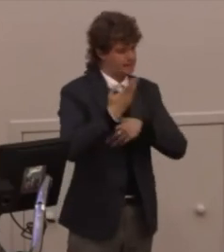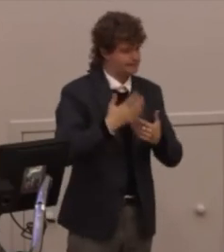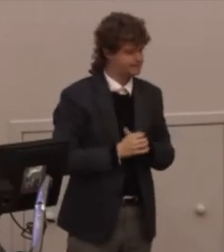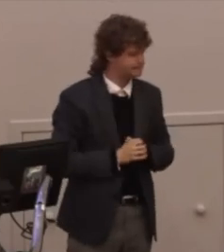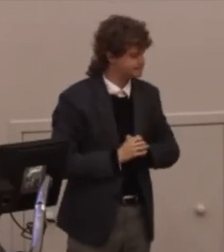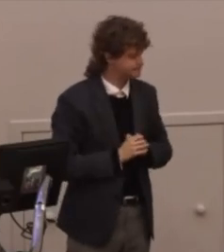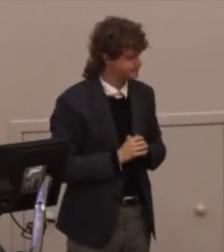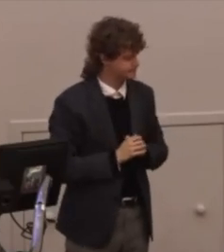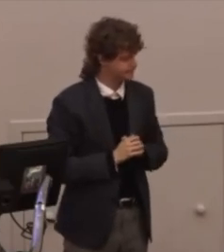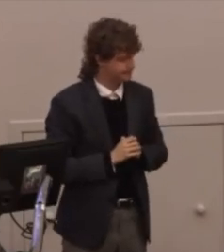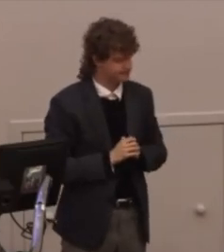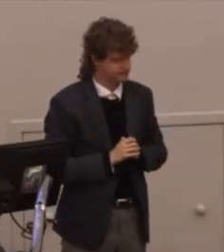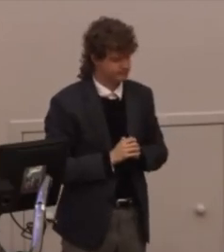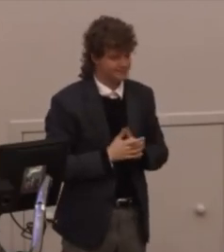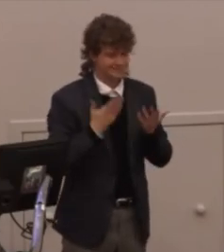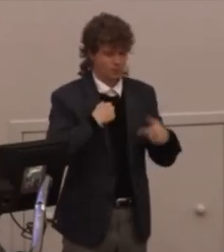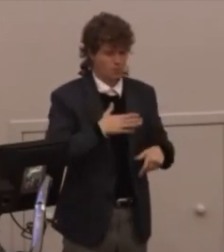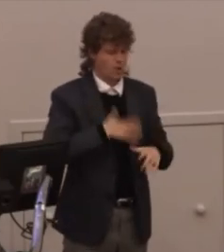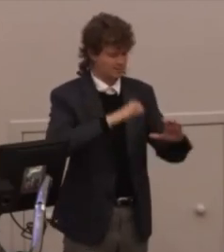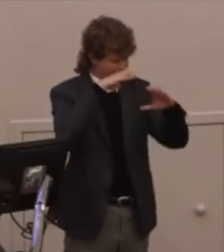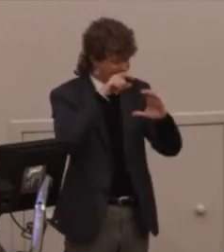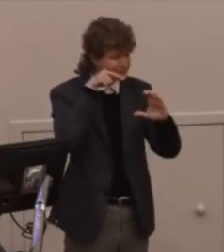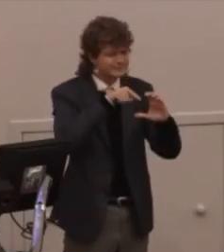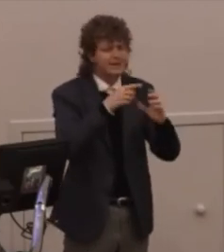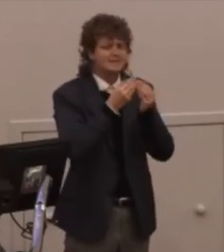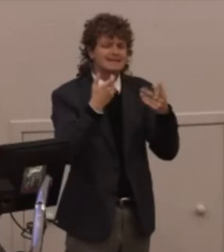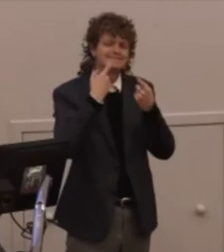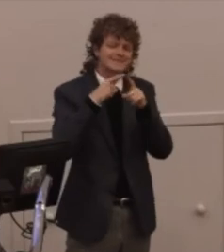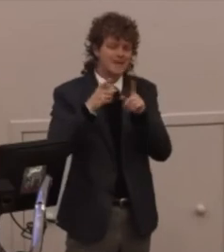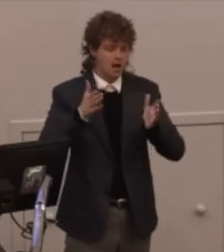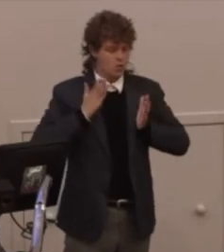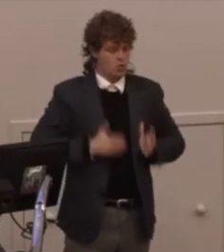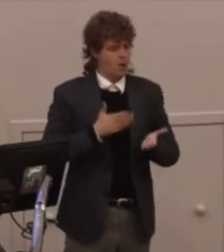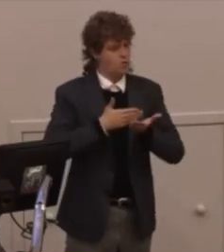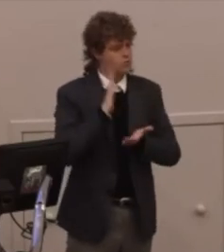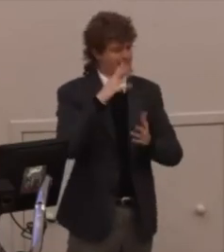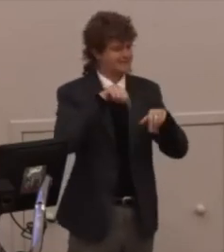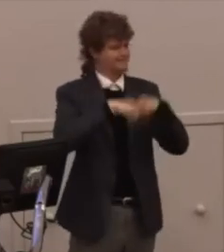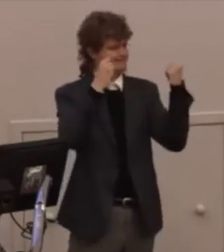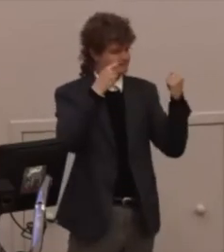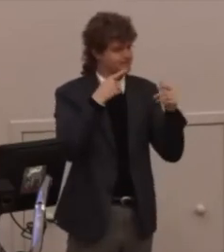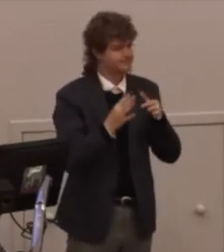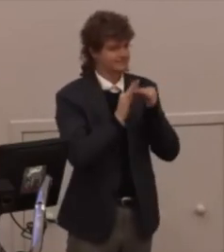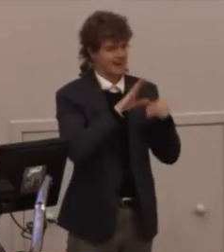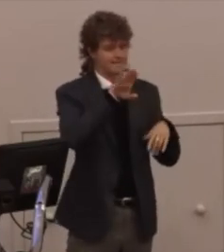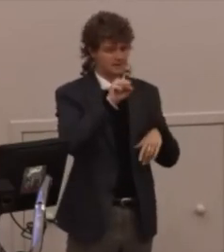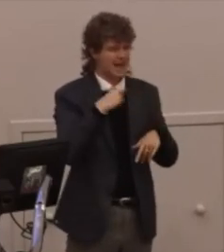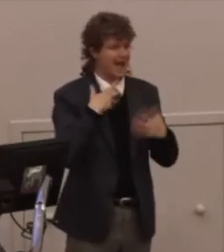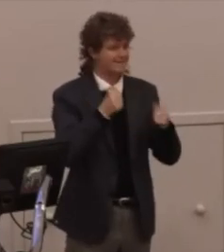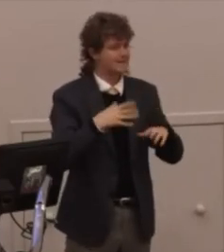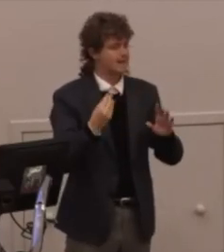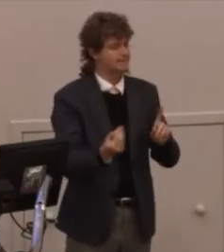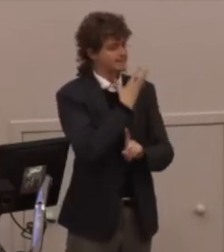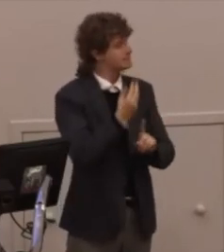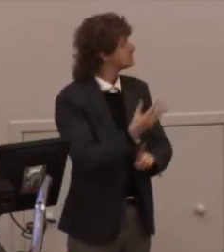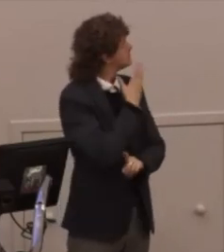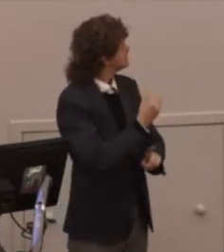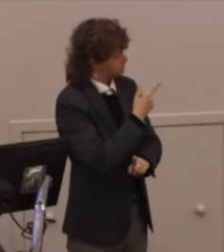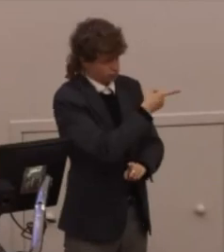rights violations in the Britney case and there is a PowerPoint also so that you can